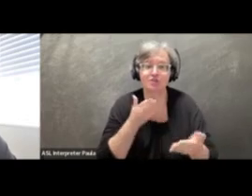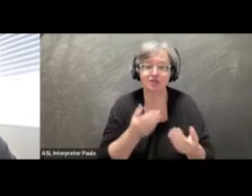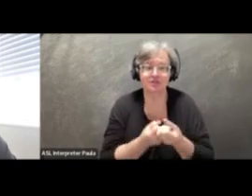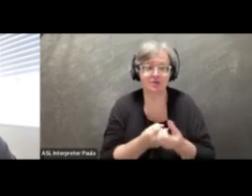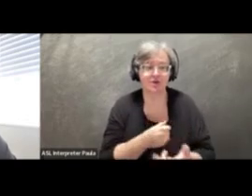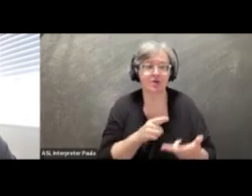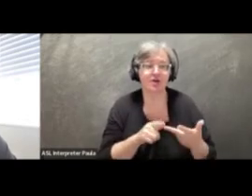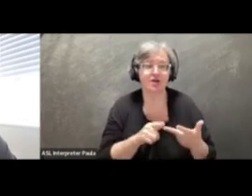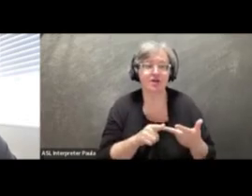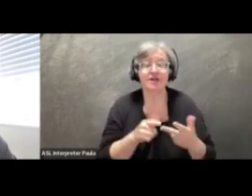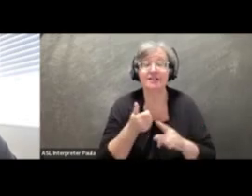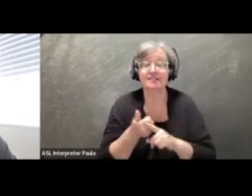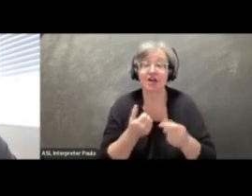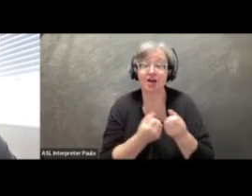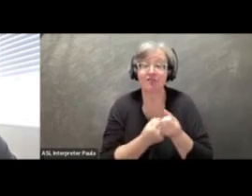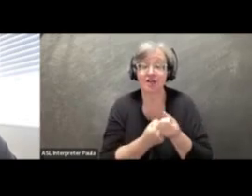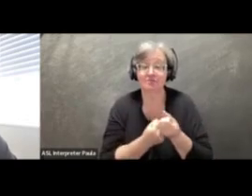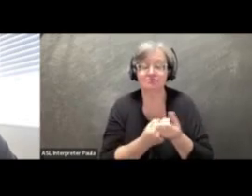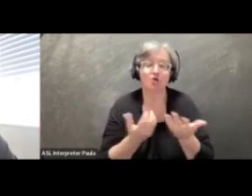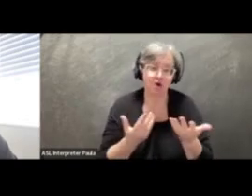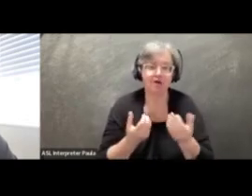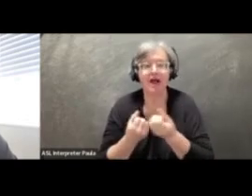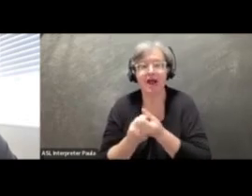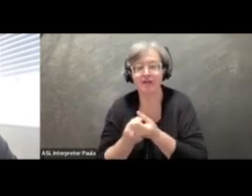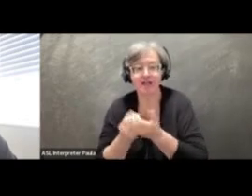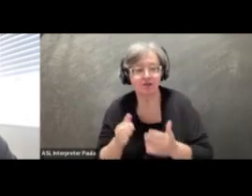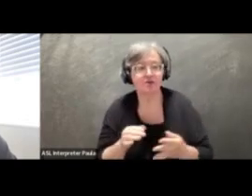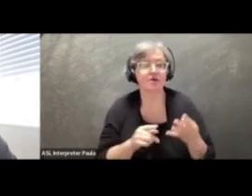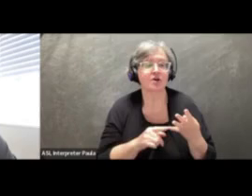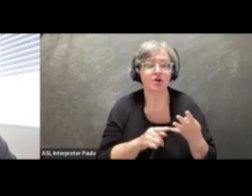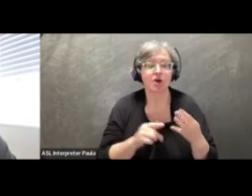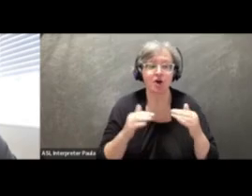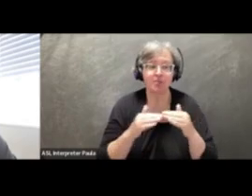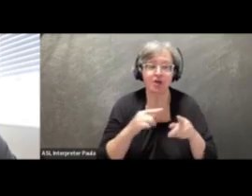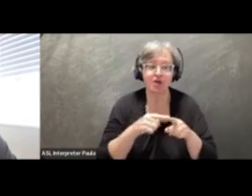self-advocate or advocate. The fourth is peer specialist or